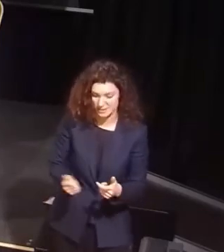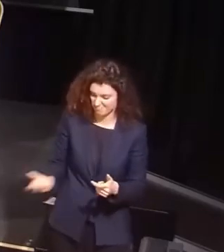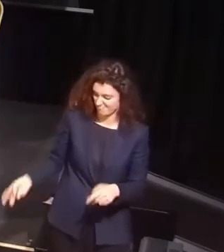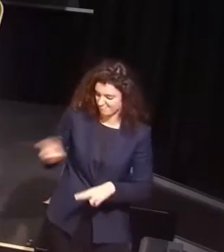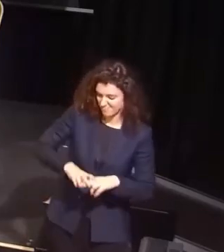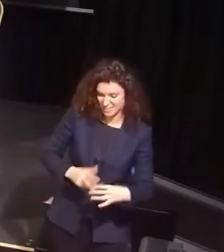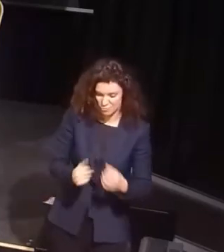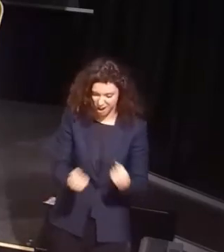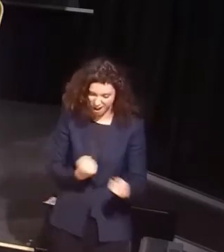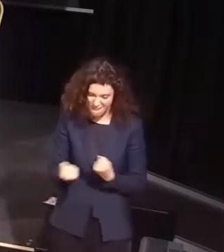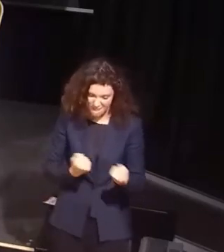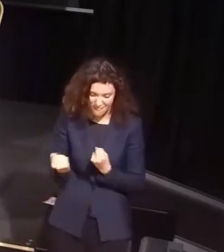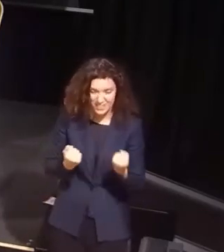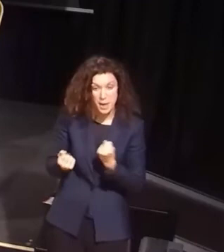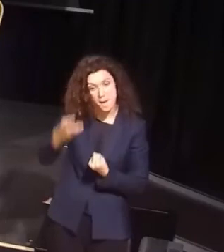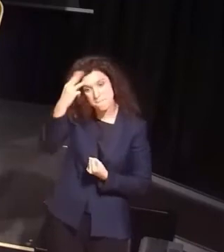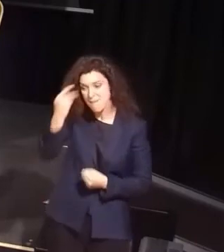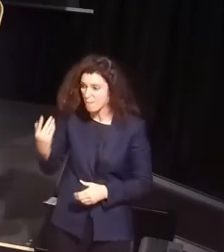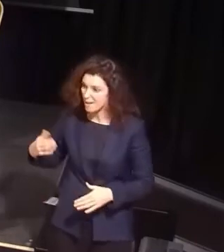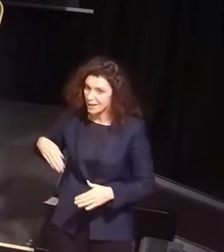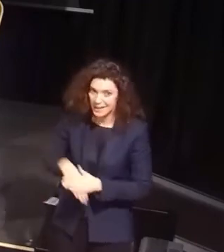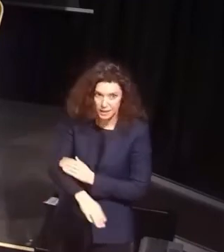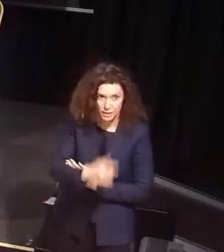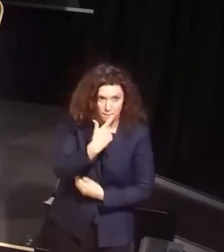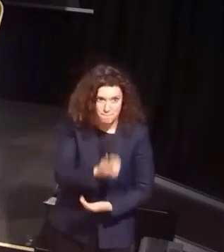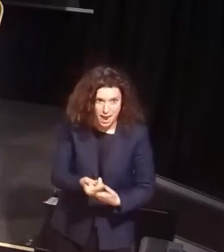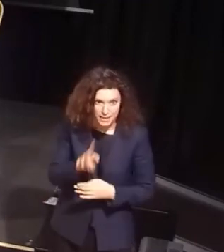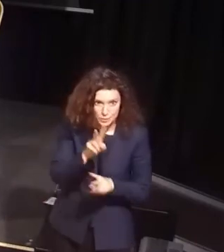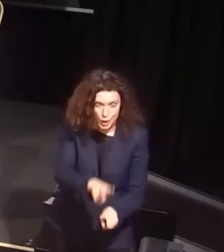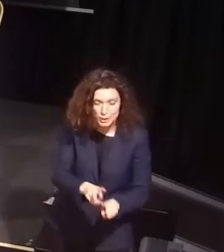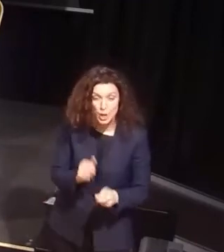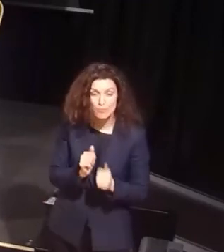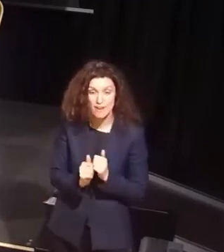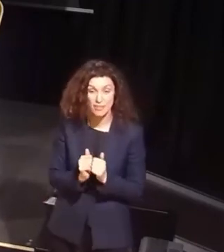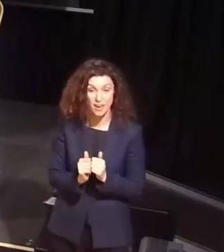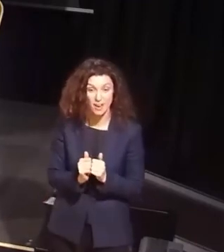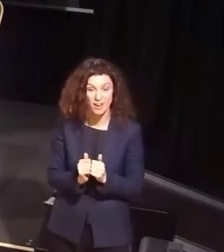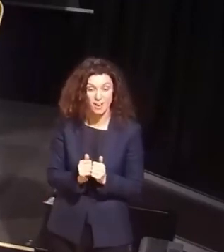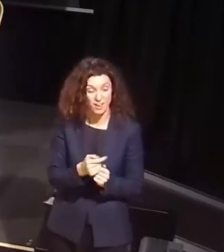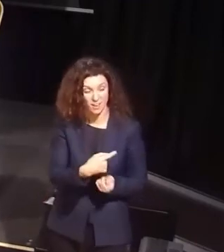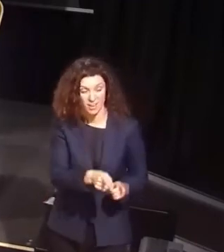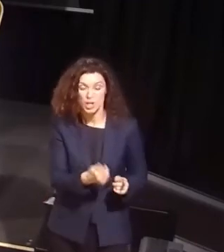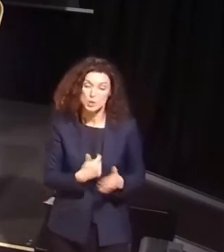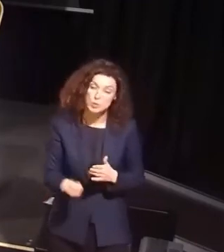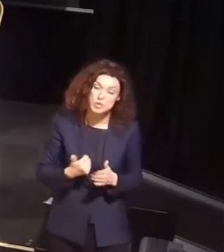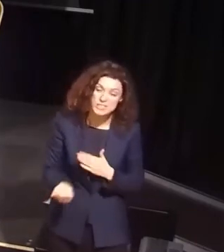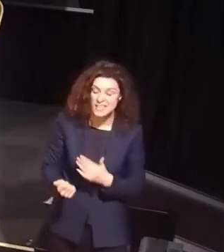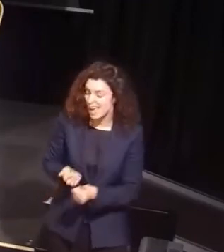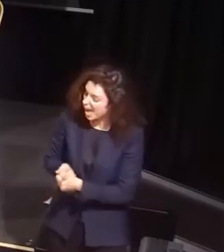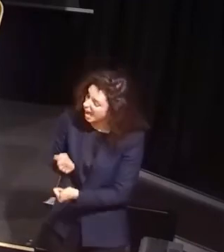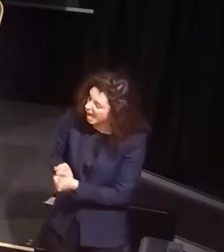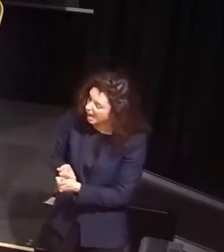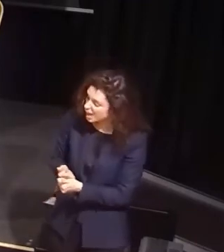His mom came over to watch, because she was amazed. And his brothers, that would normally come over and just help him round the track